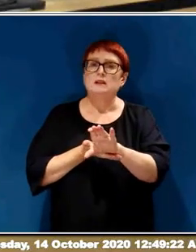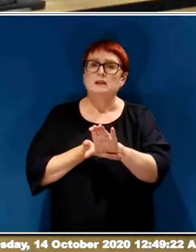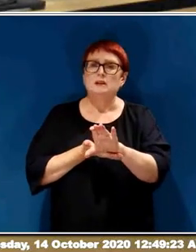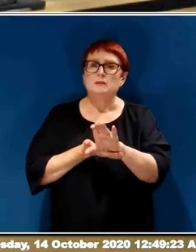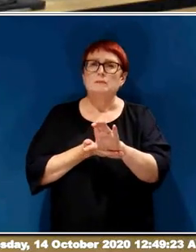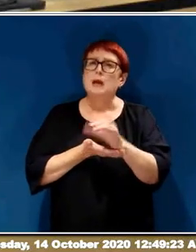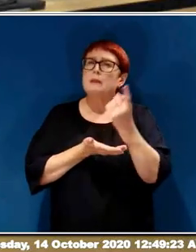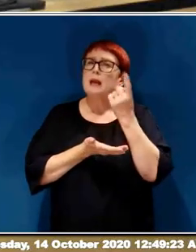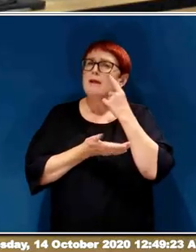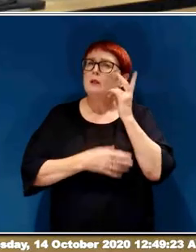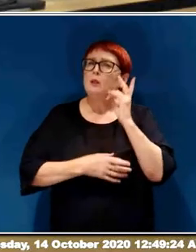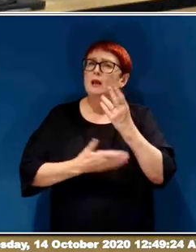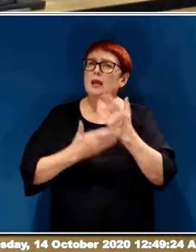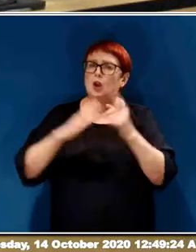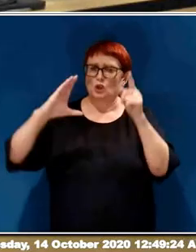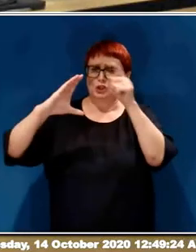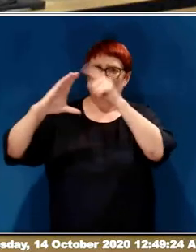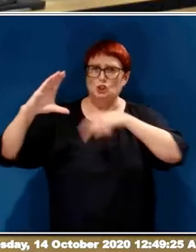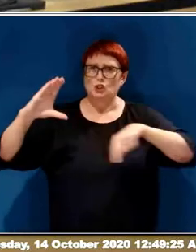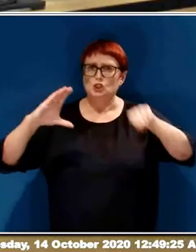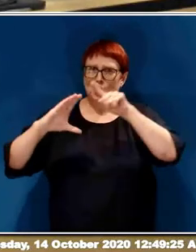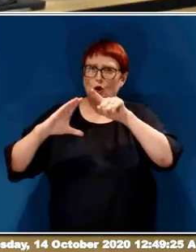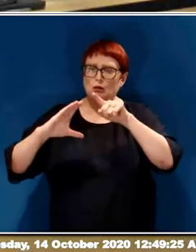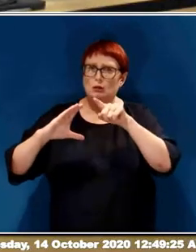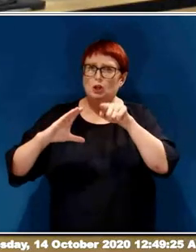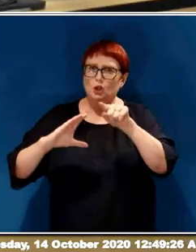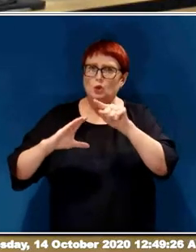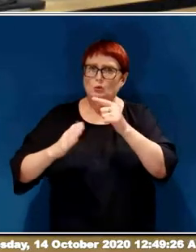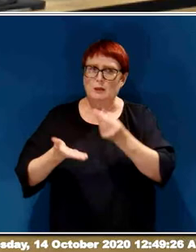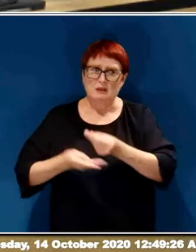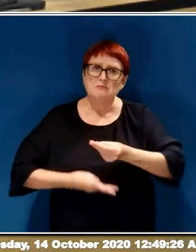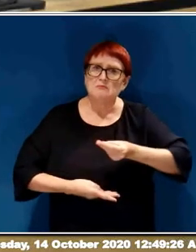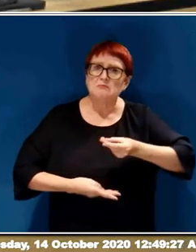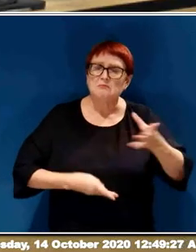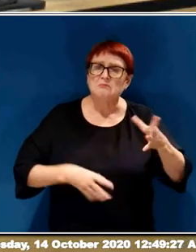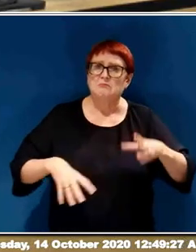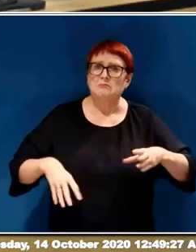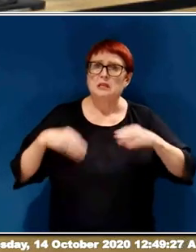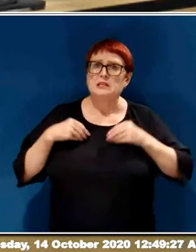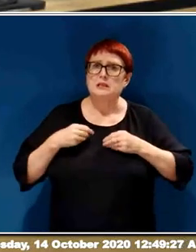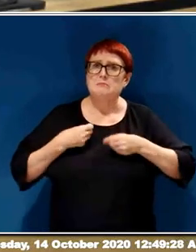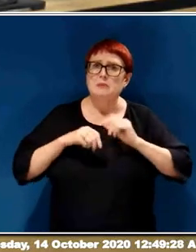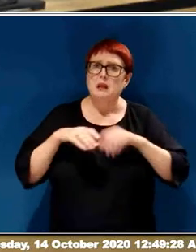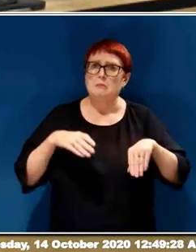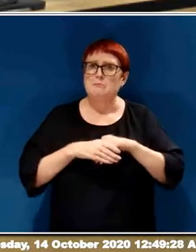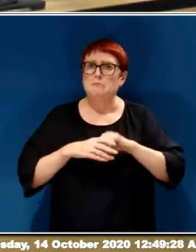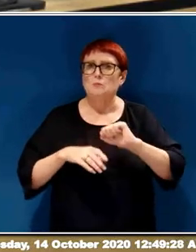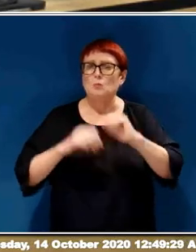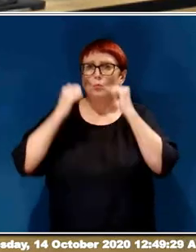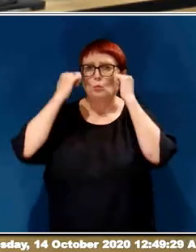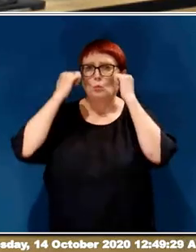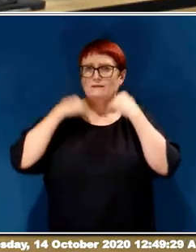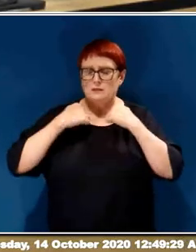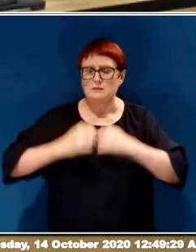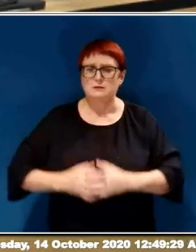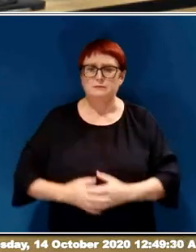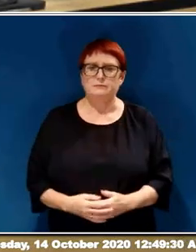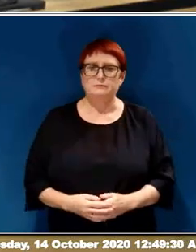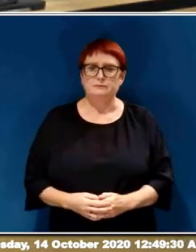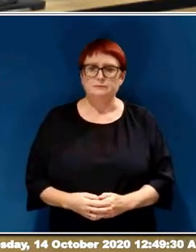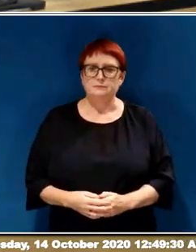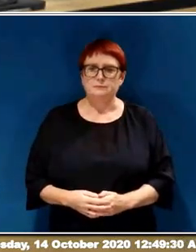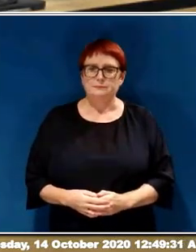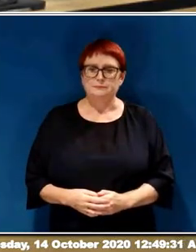marked as exhibit 7.113.4 please.